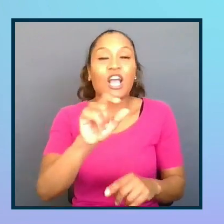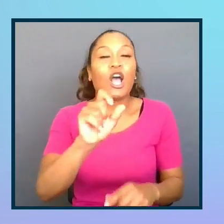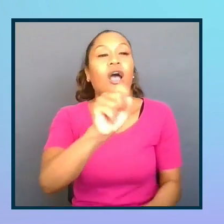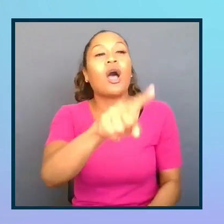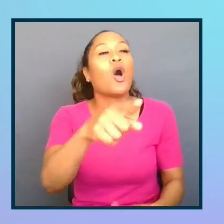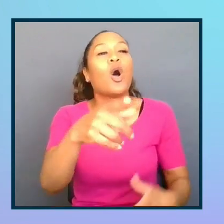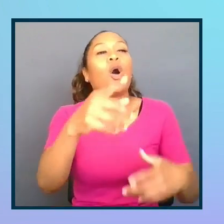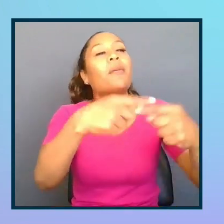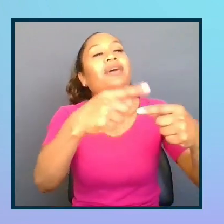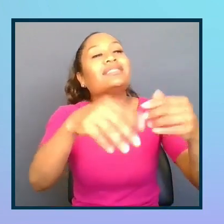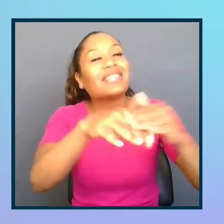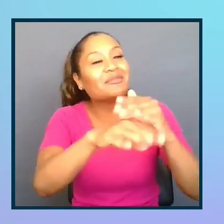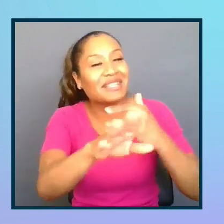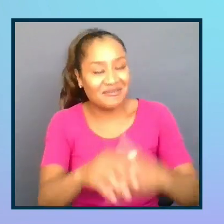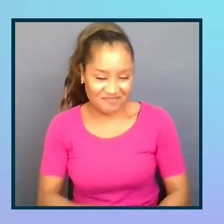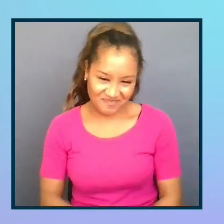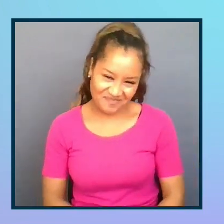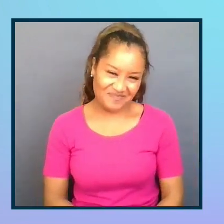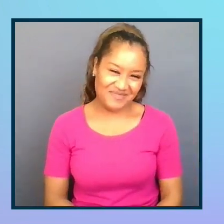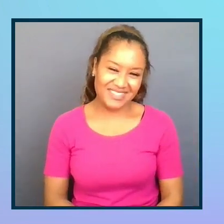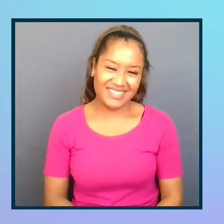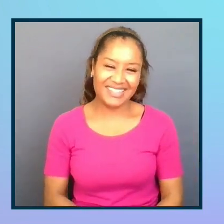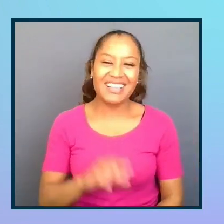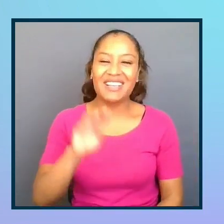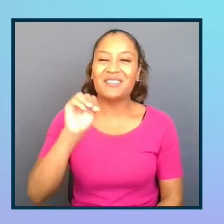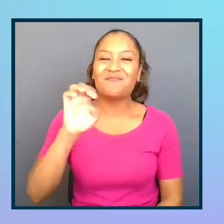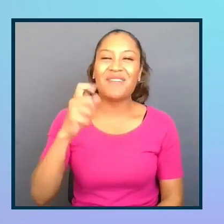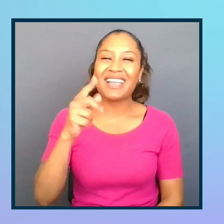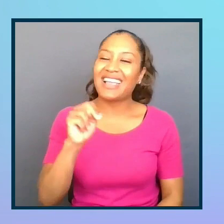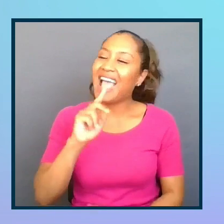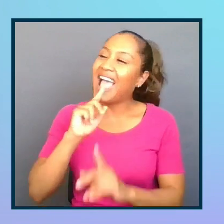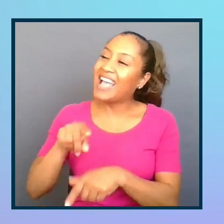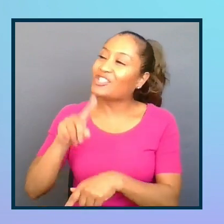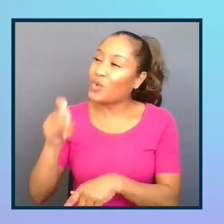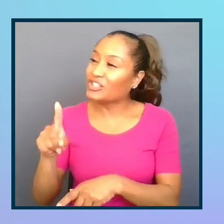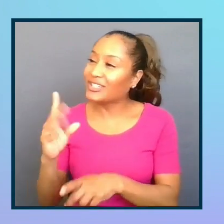And so it's a question with a question, where do we end? Yeah. (chuckles)